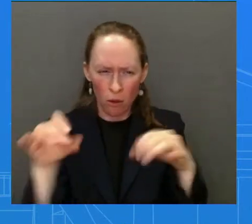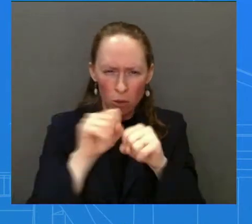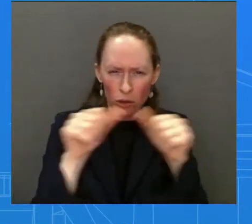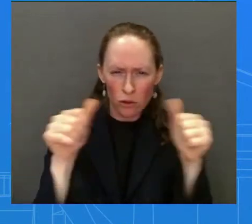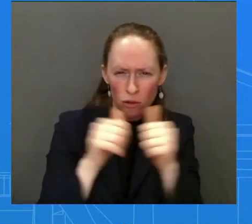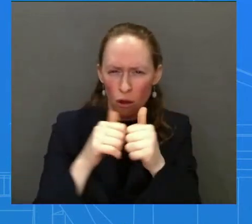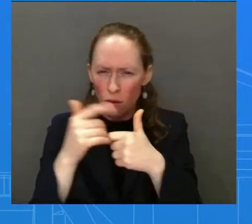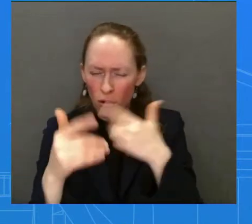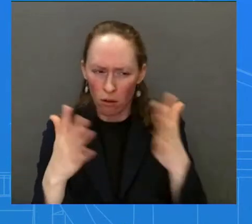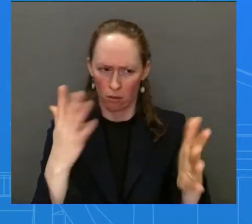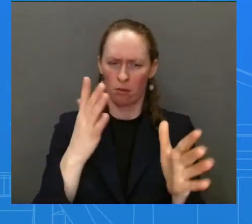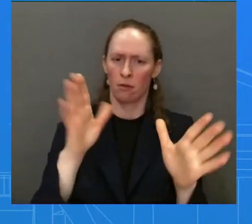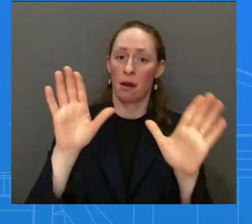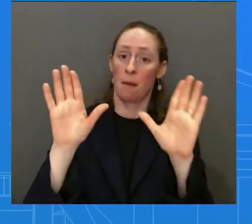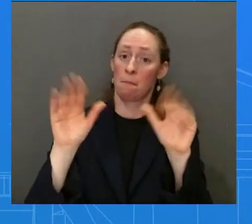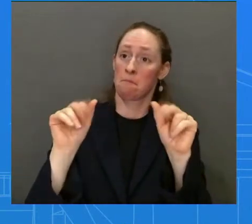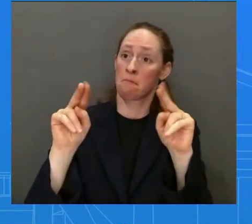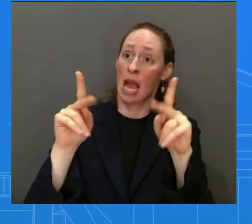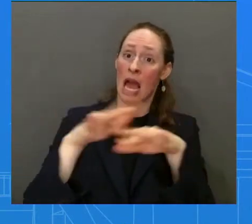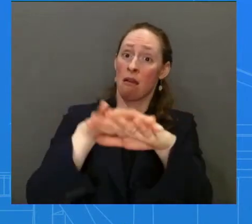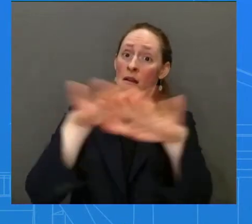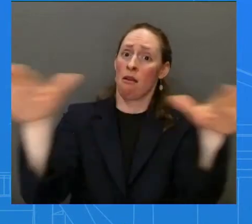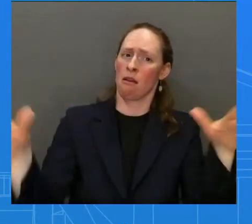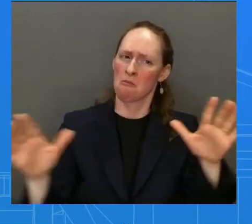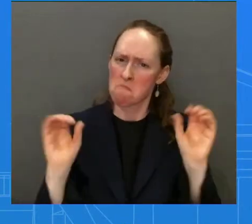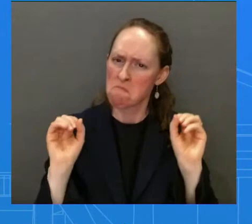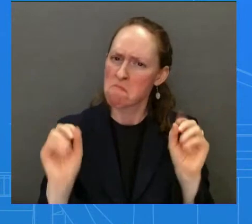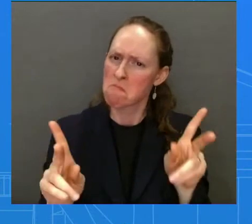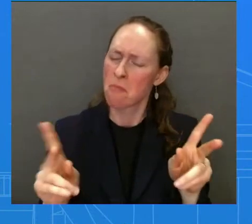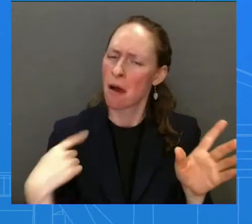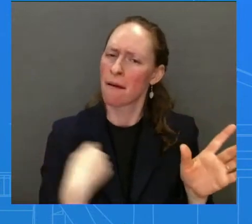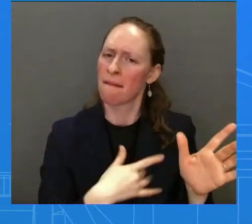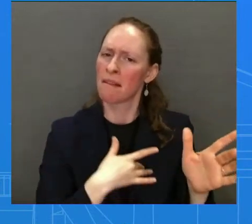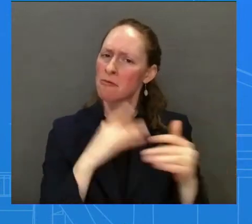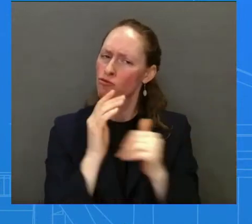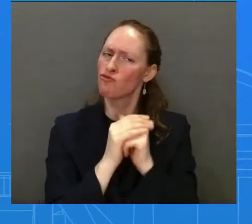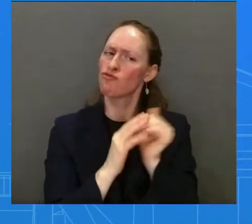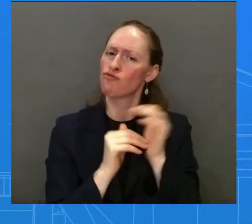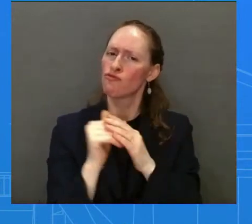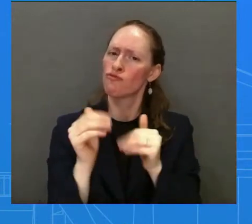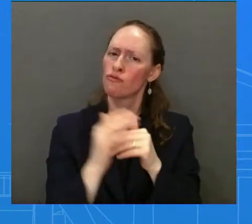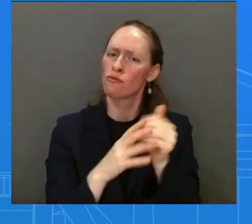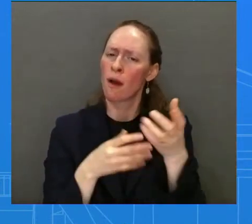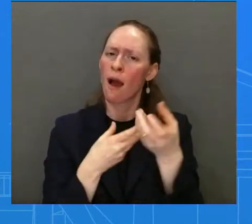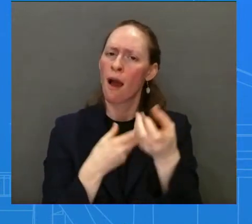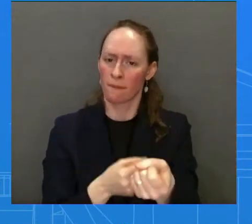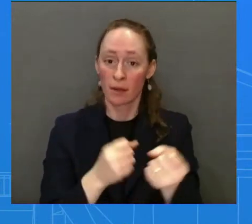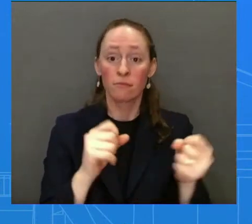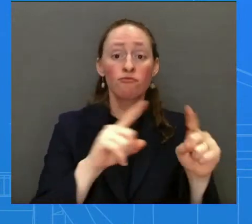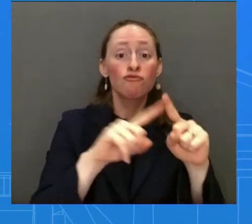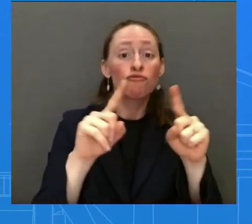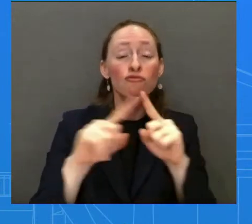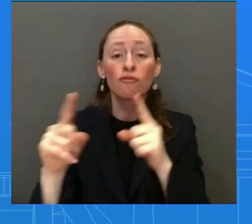And we have seen deposits stabilize at regional banks throughout the country. And in some cases, outflows have modestly reversed.